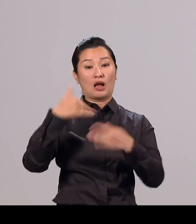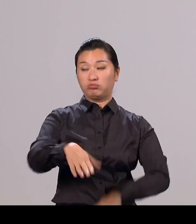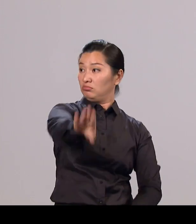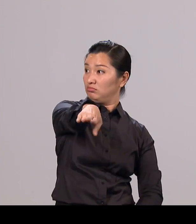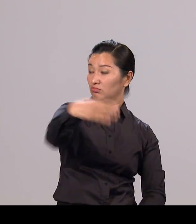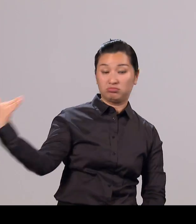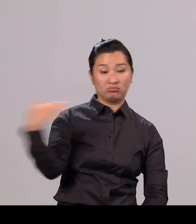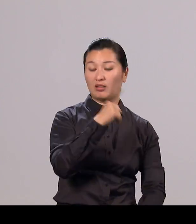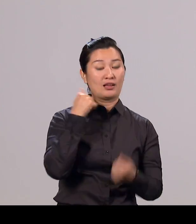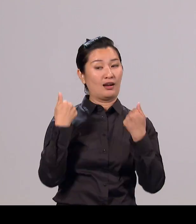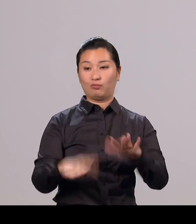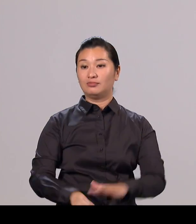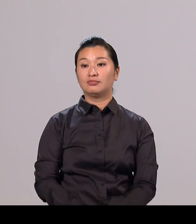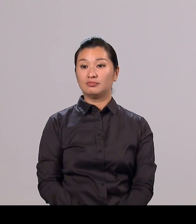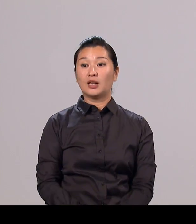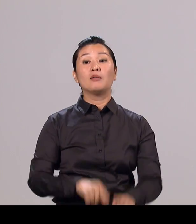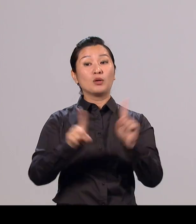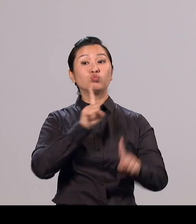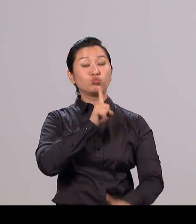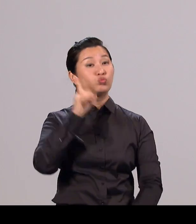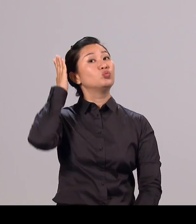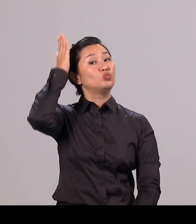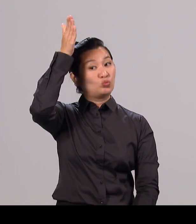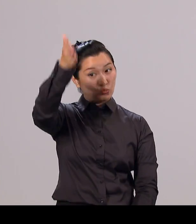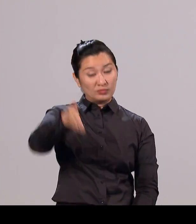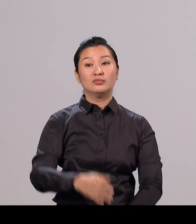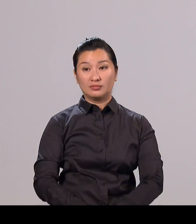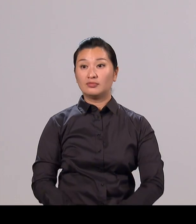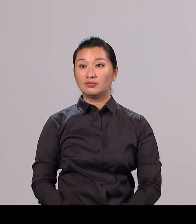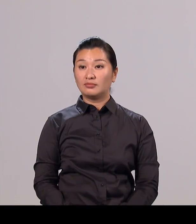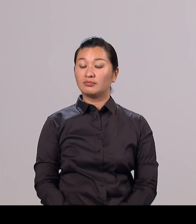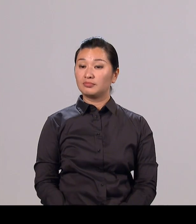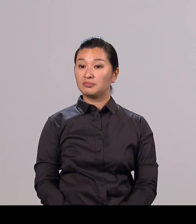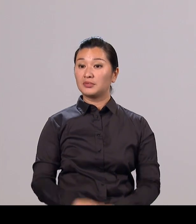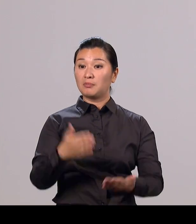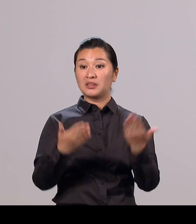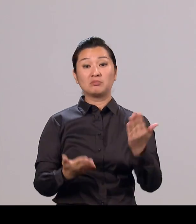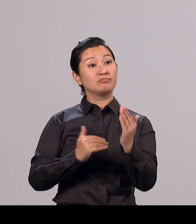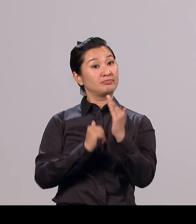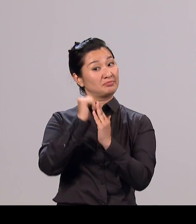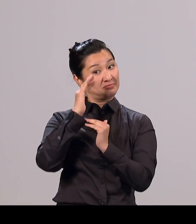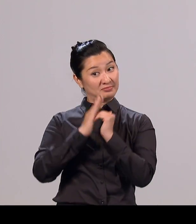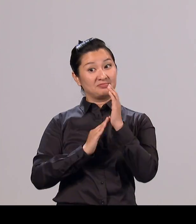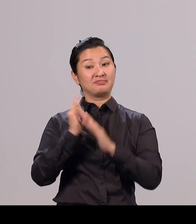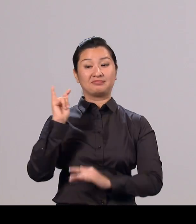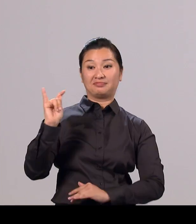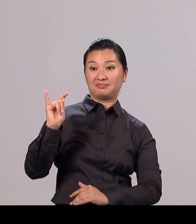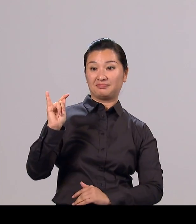and the next round, maybe no drivers but instead, driverless cars running a taxi service.